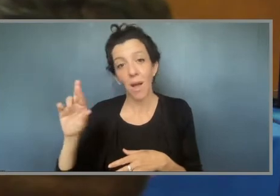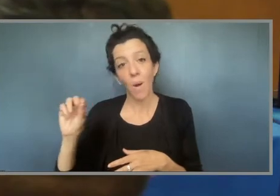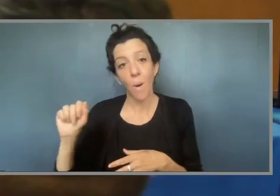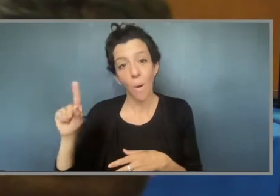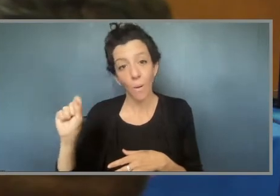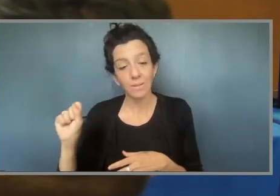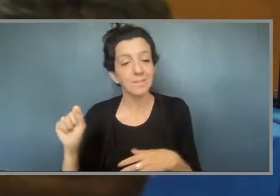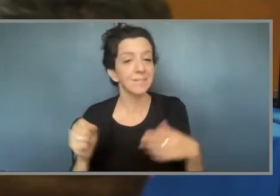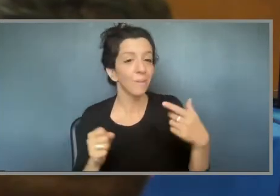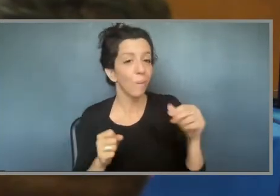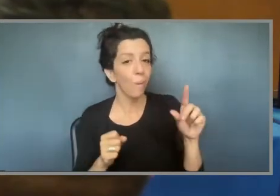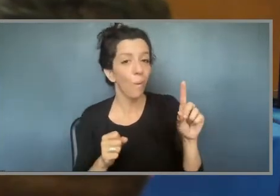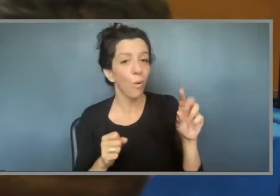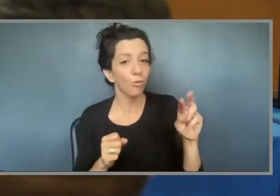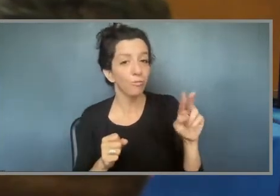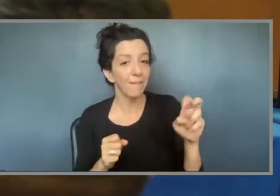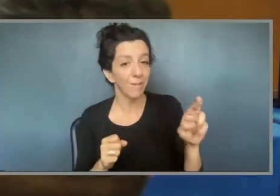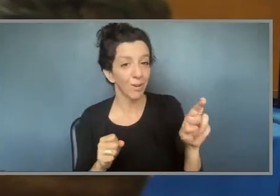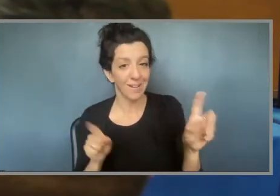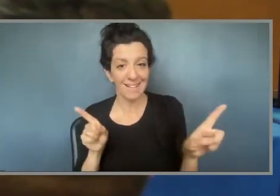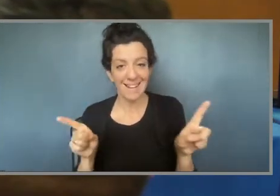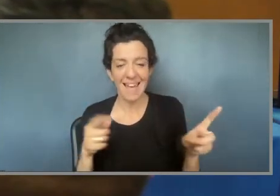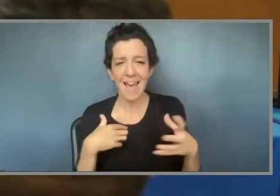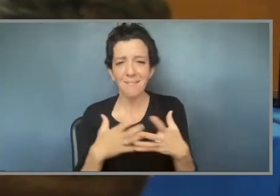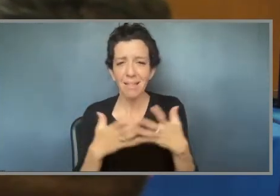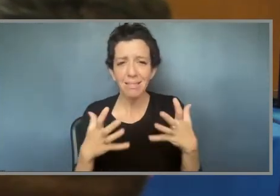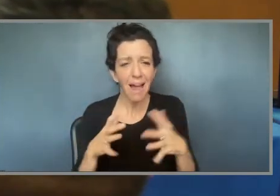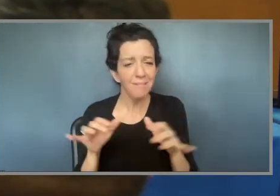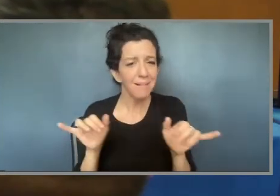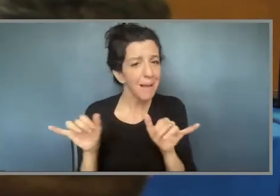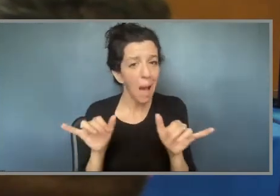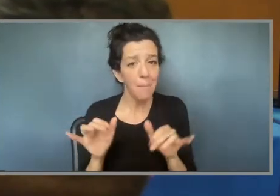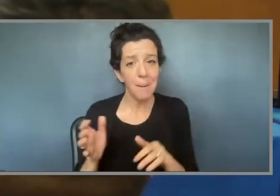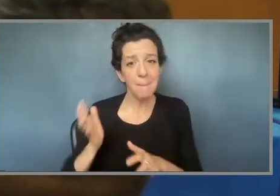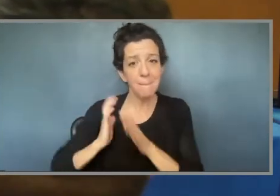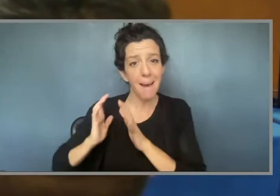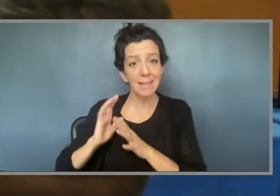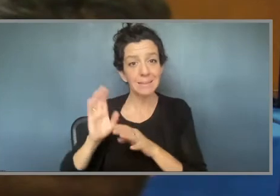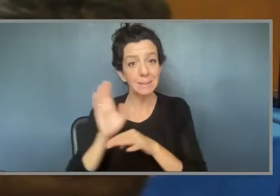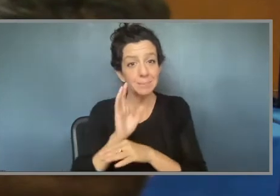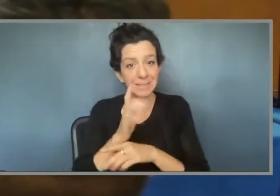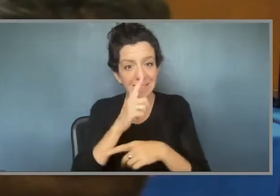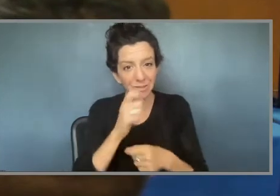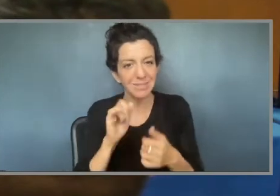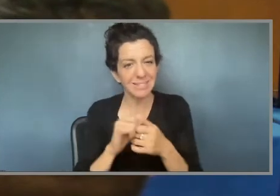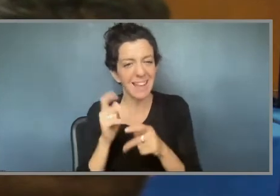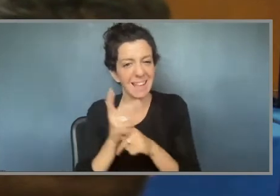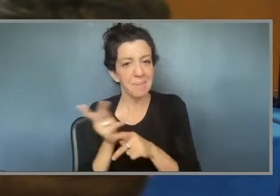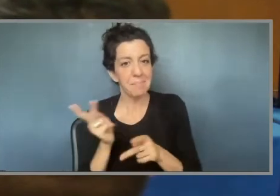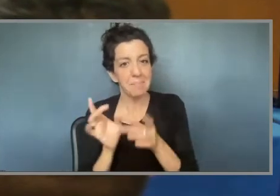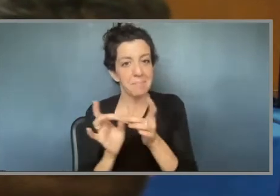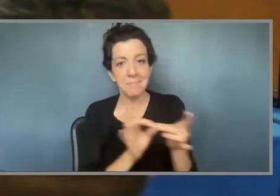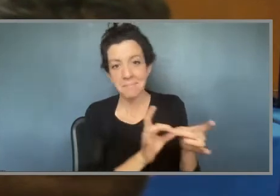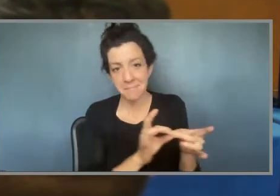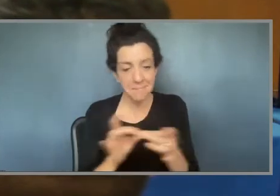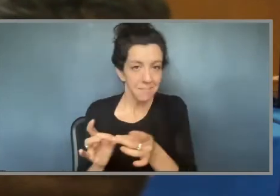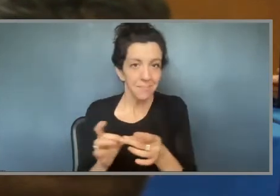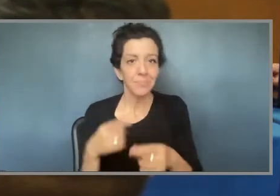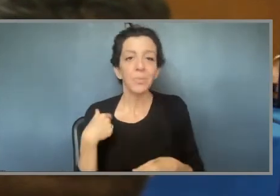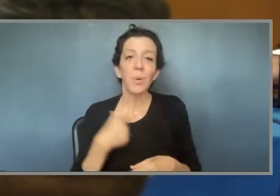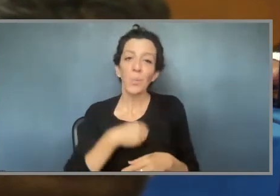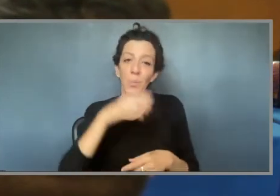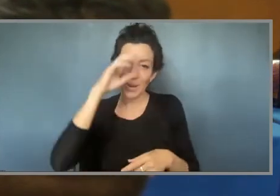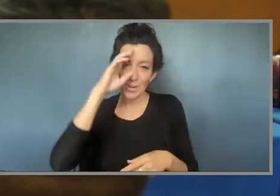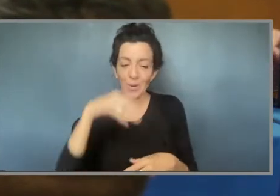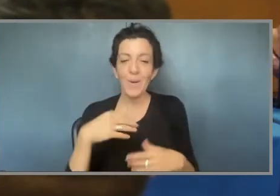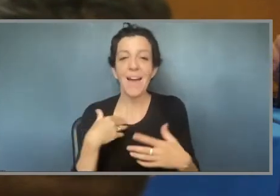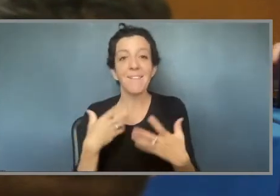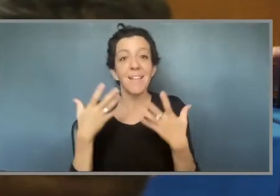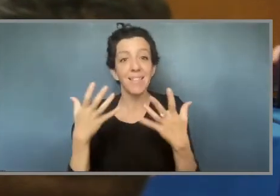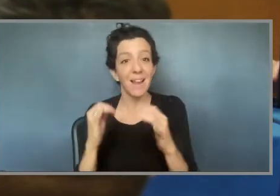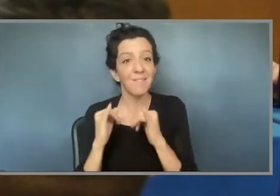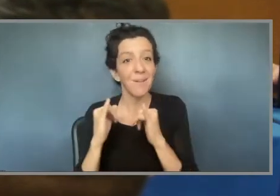Studio: pharaoh folks and gold river and how they had a lot of common past business interests that bind them together, of